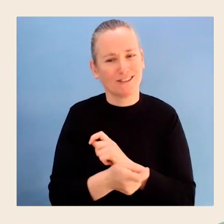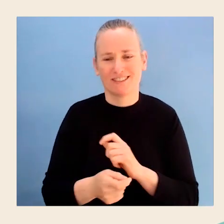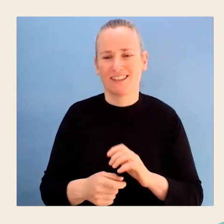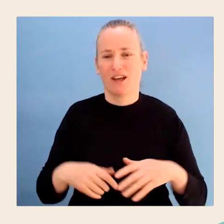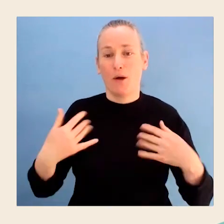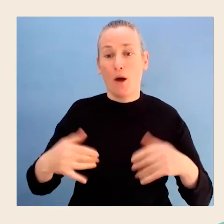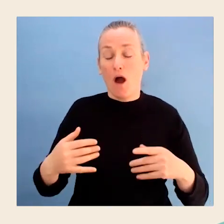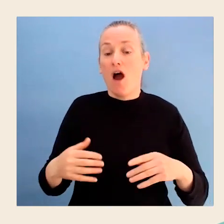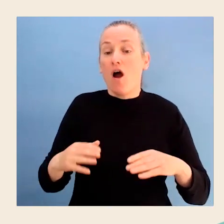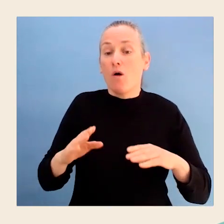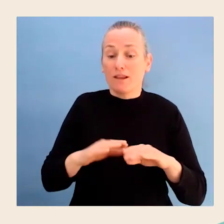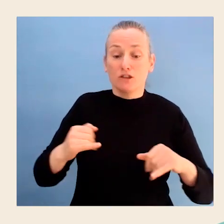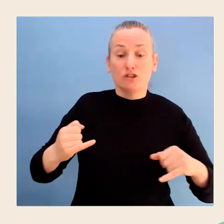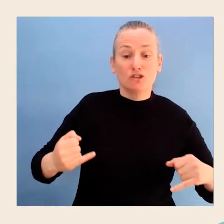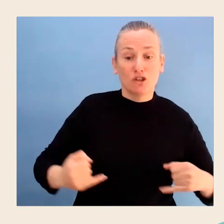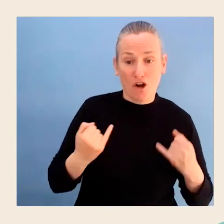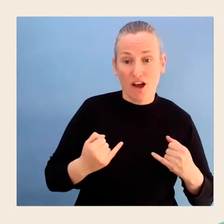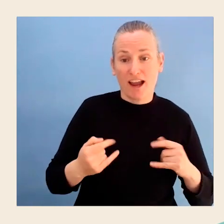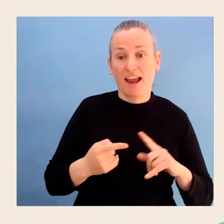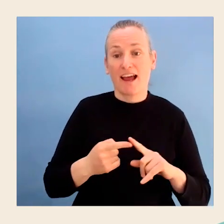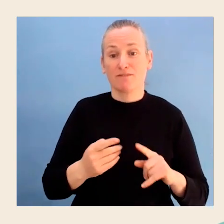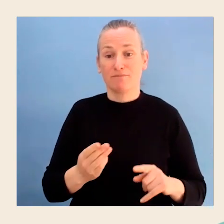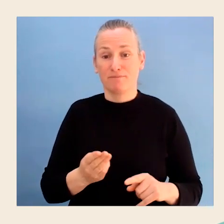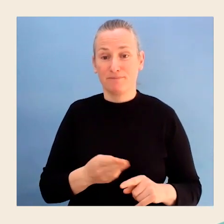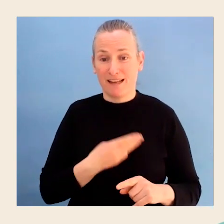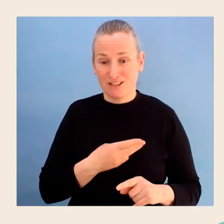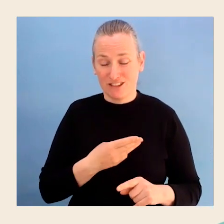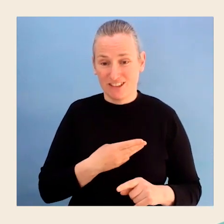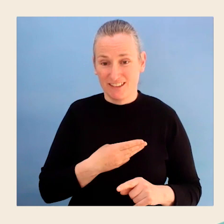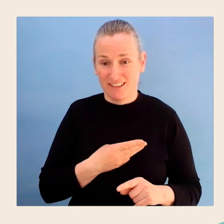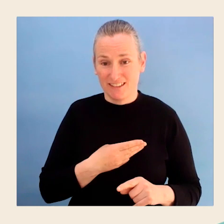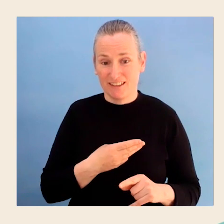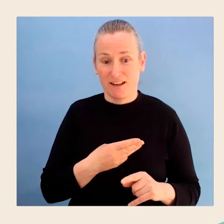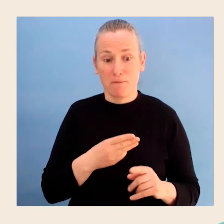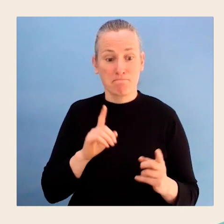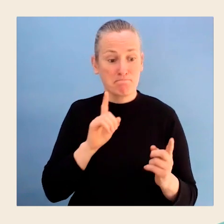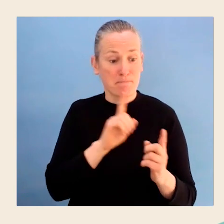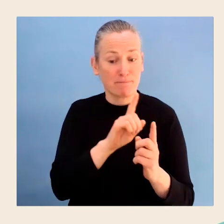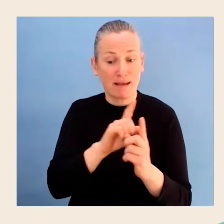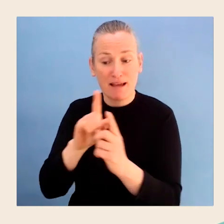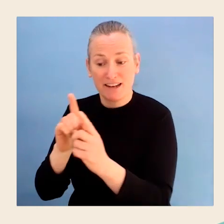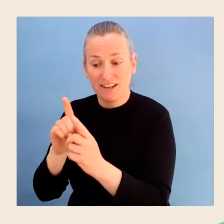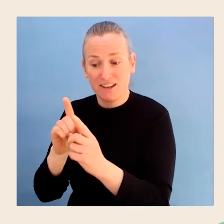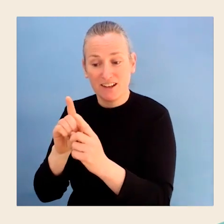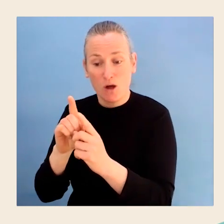With joy and pleasure, I discovered other disabled people